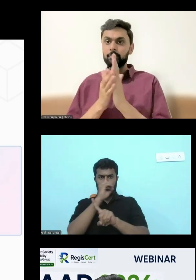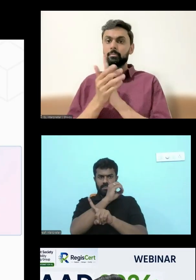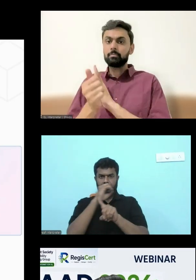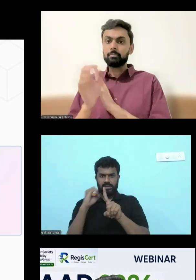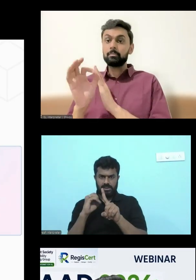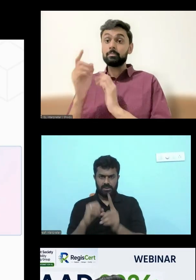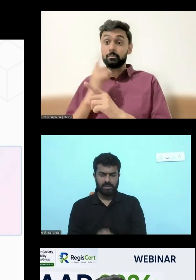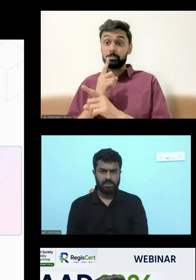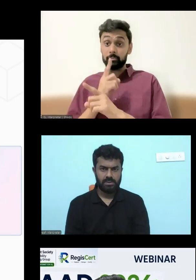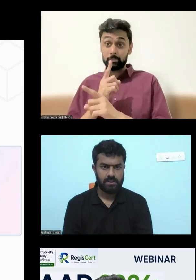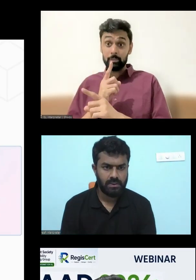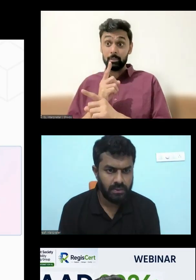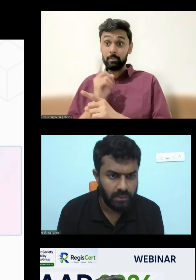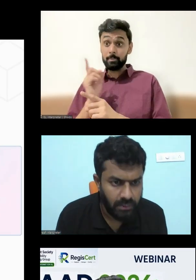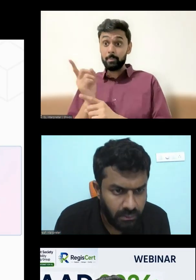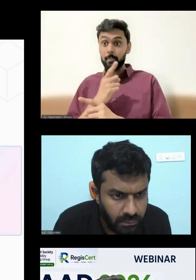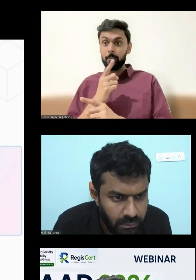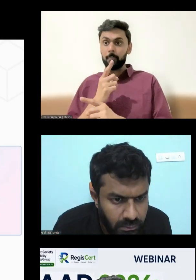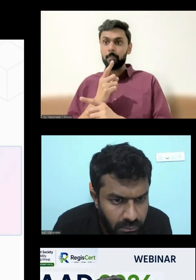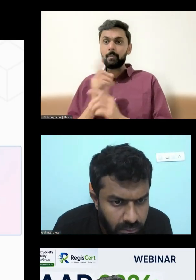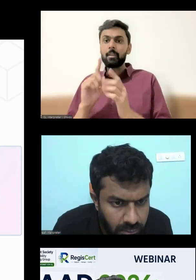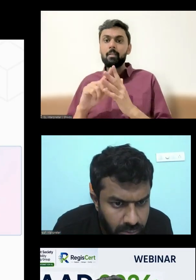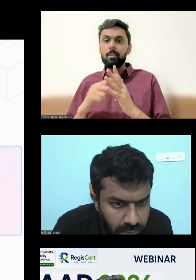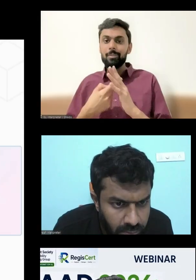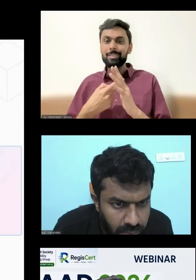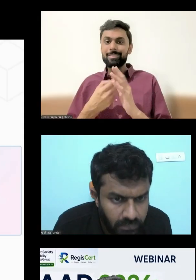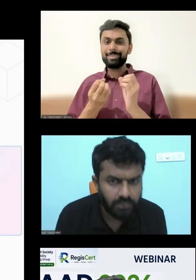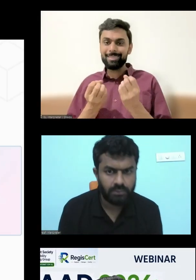Pilot districts like rural areas of Nepal.